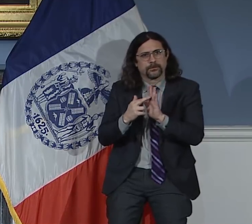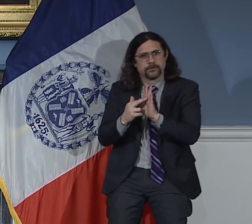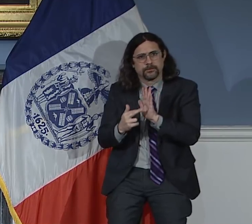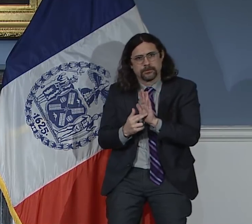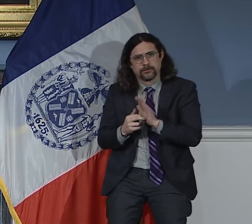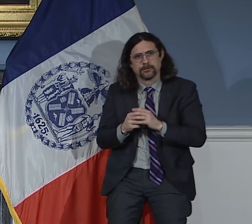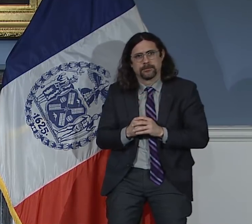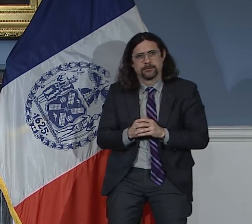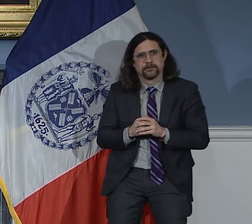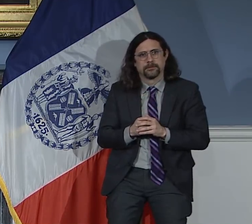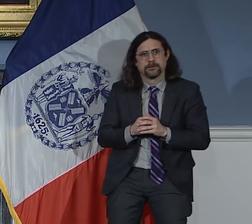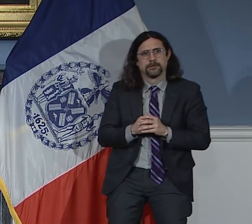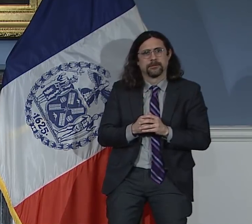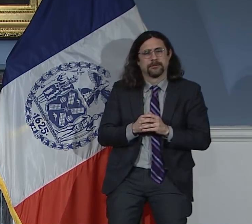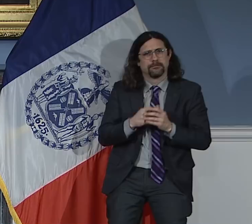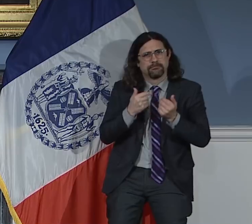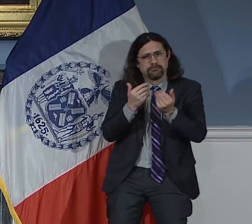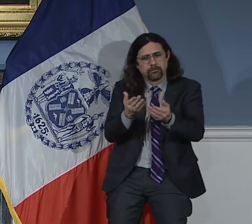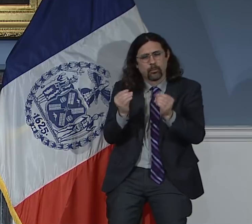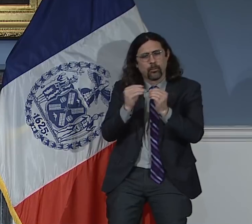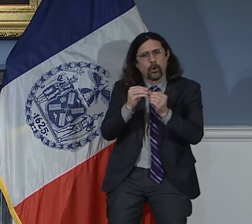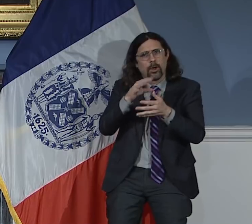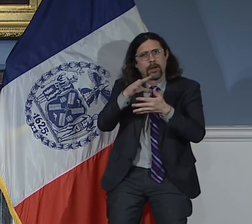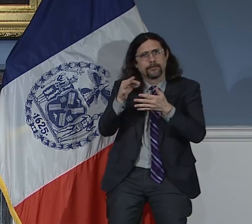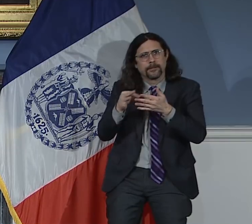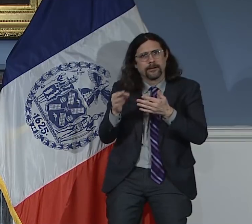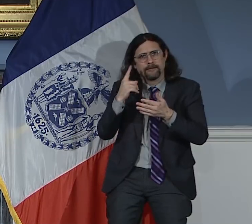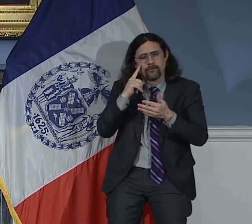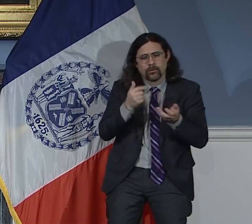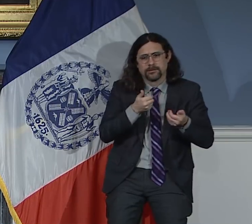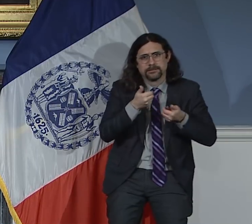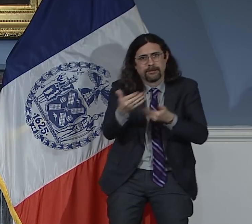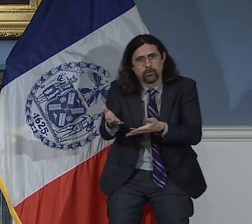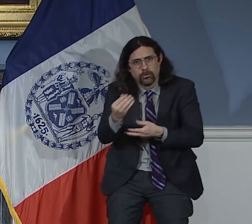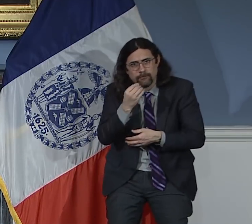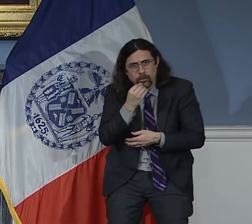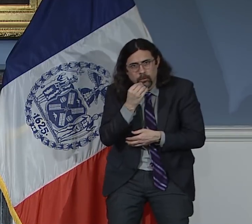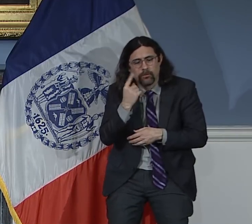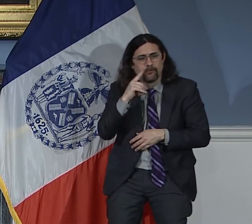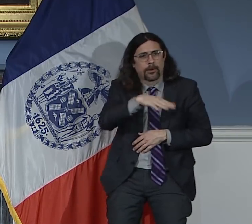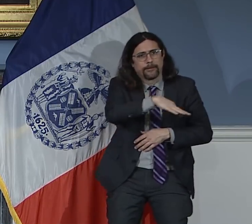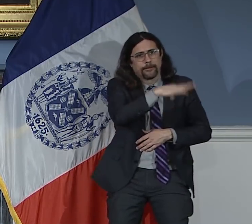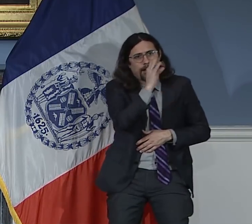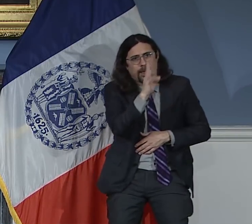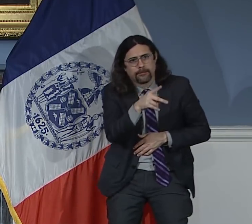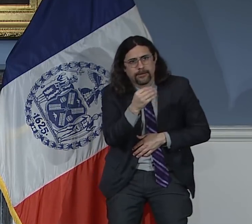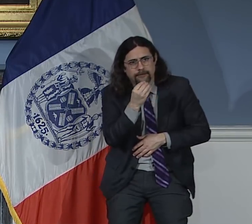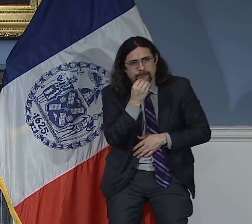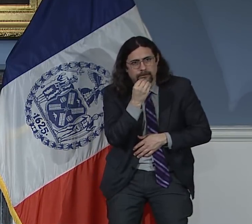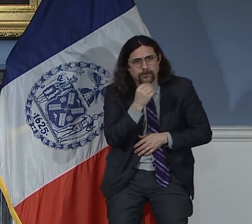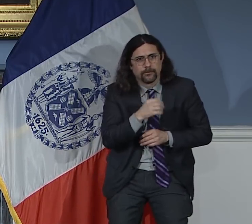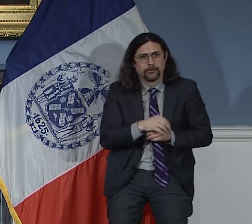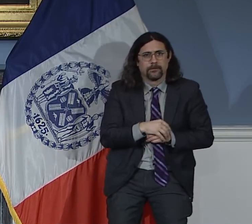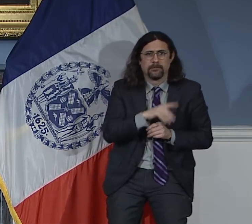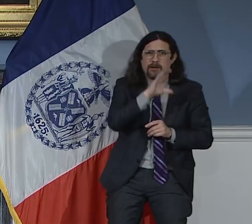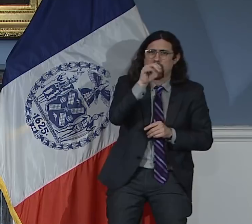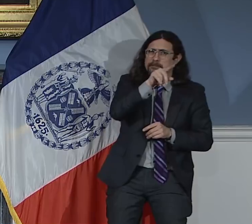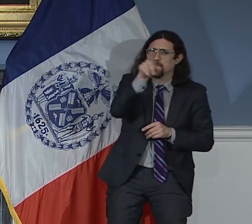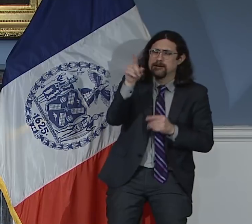KEEPING THOSE TAKEOUT AND DELIVERY OPTIONS GOING. TRYING TTOA KE RCAE TOFHE IR